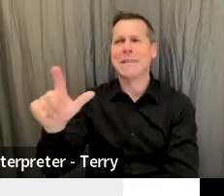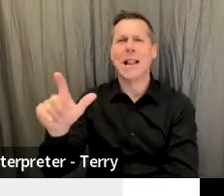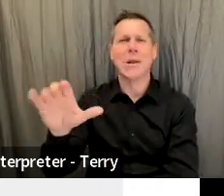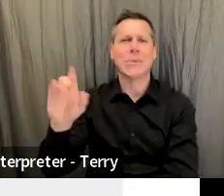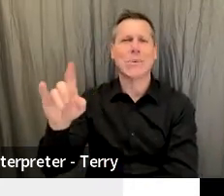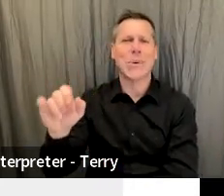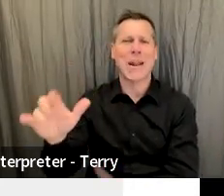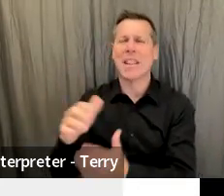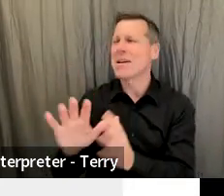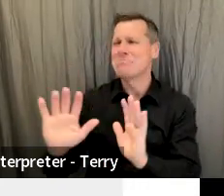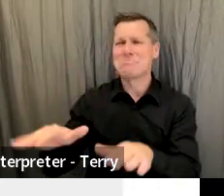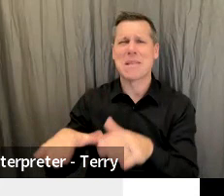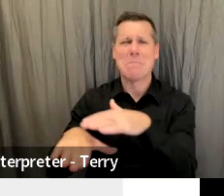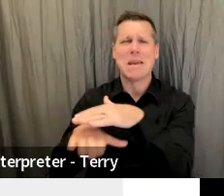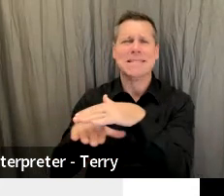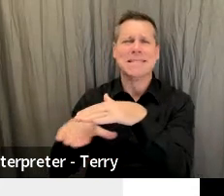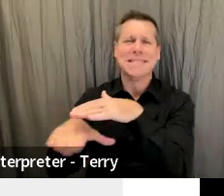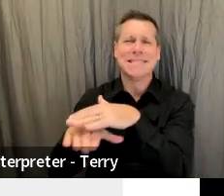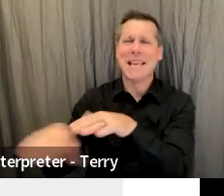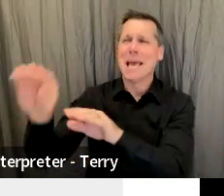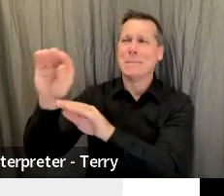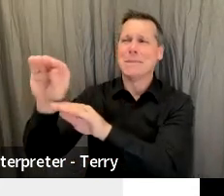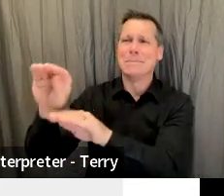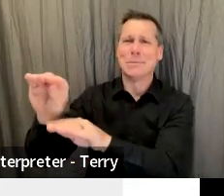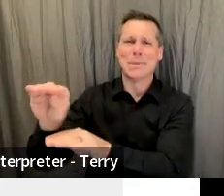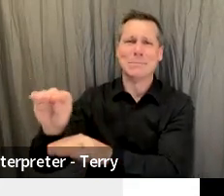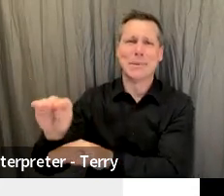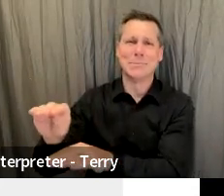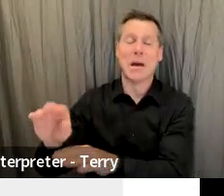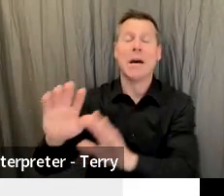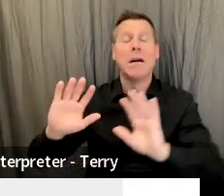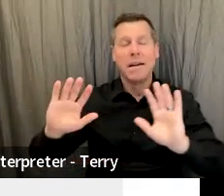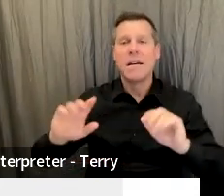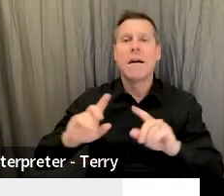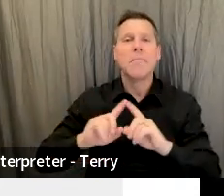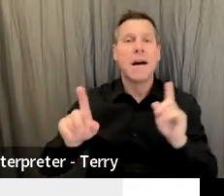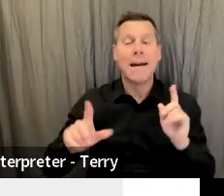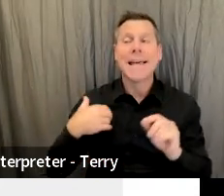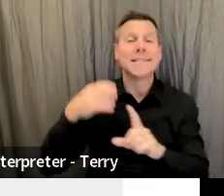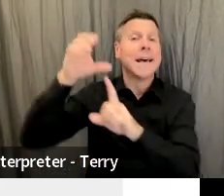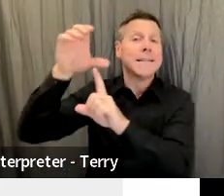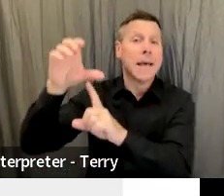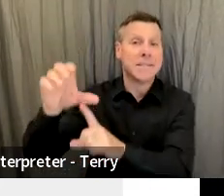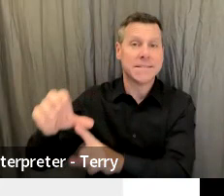Or, or even the equity stuff. It just has assignments basically in it.